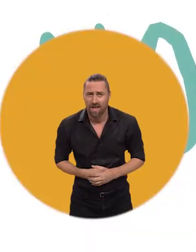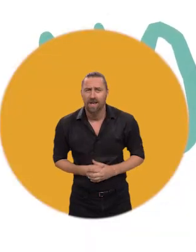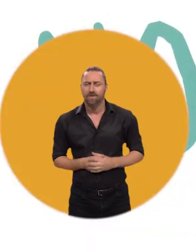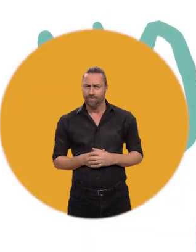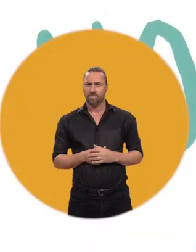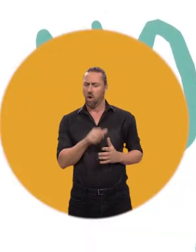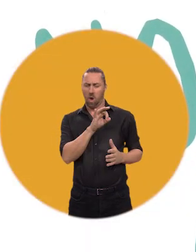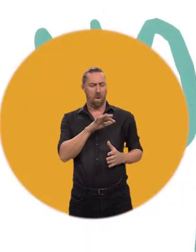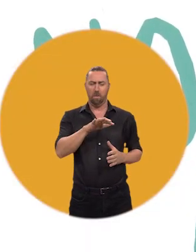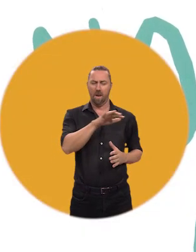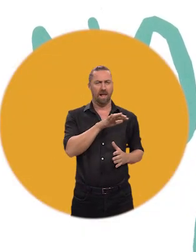"No Place for an Octopus"